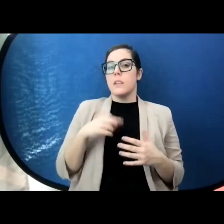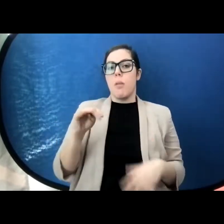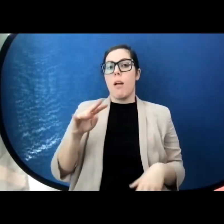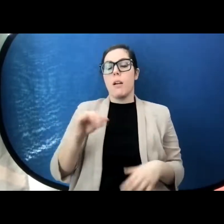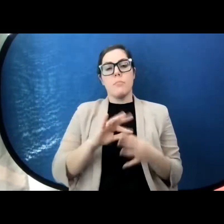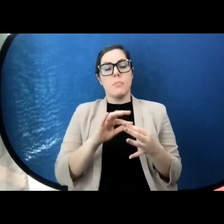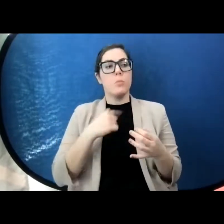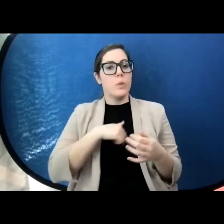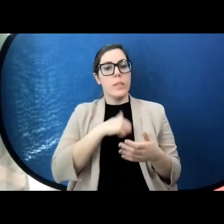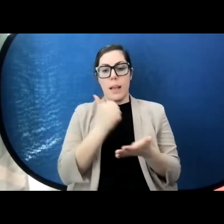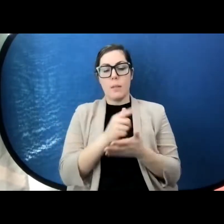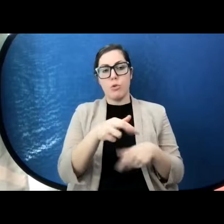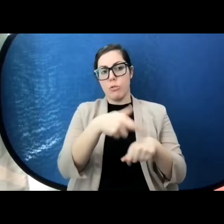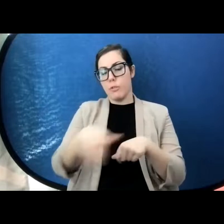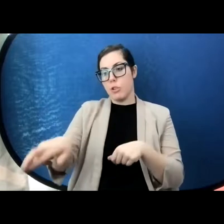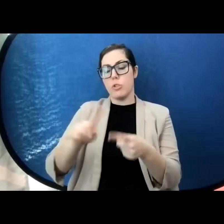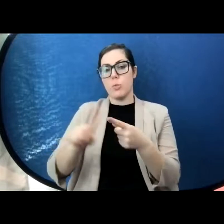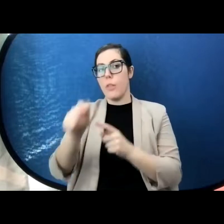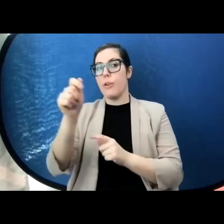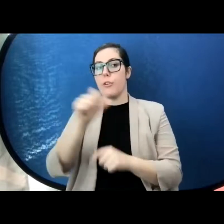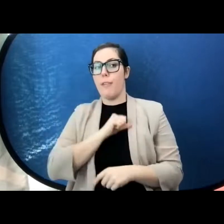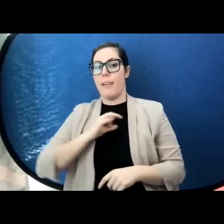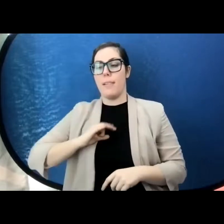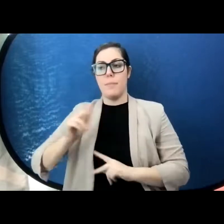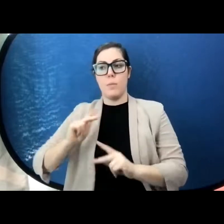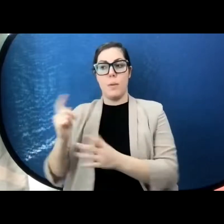but definitely reach out to us so we can get more information about the course,